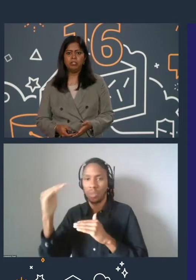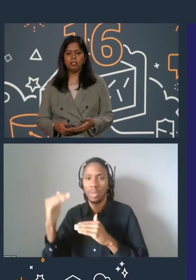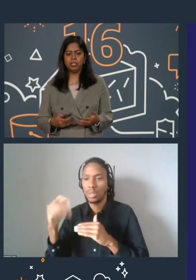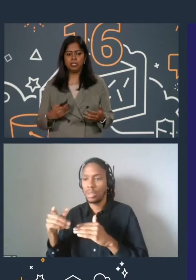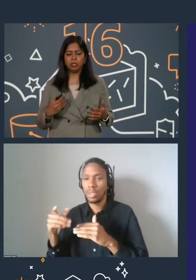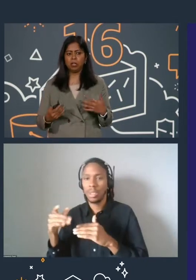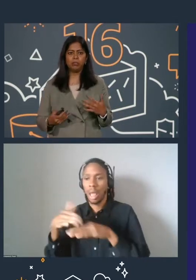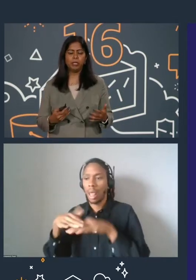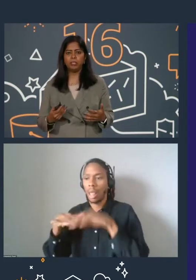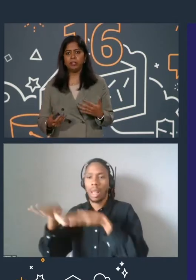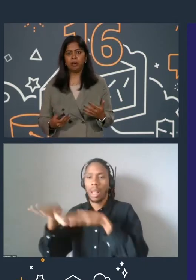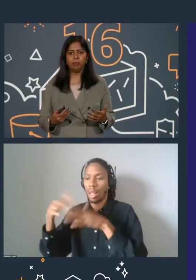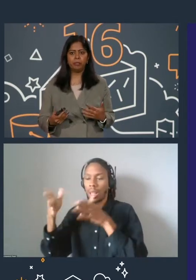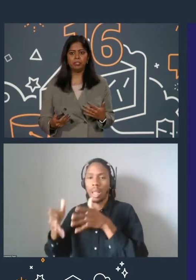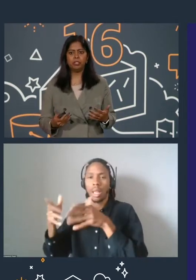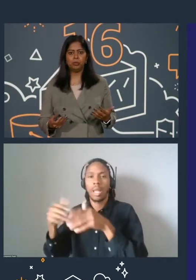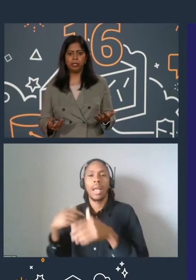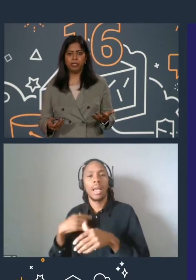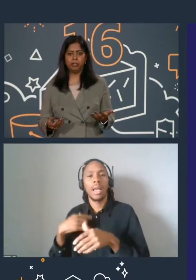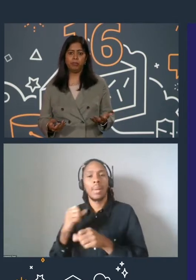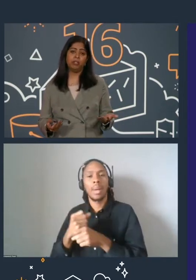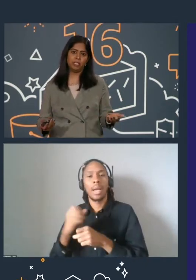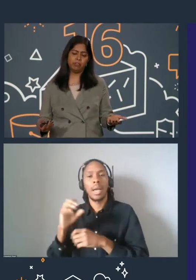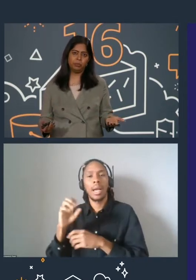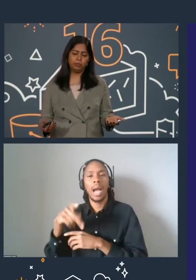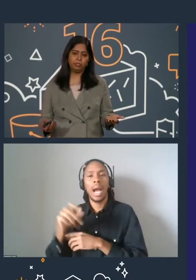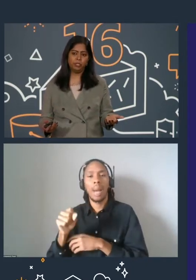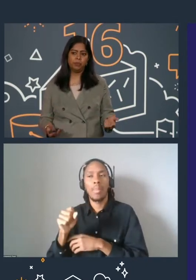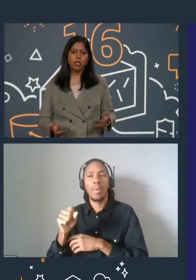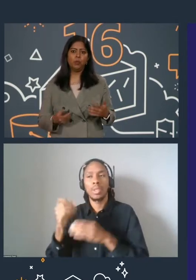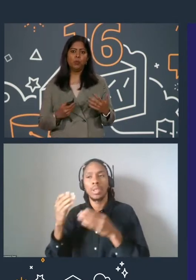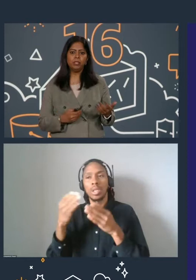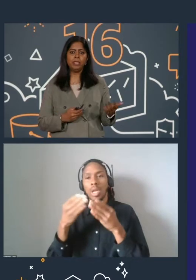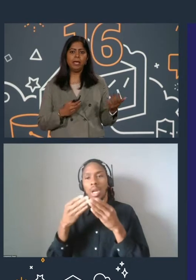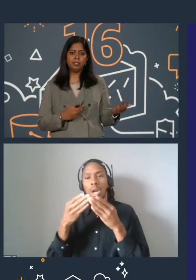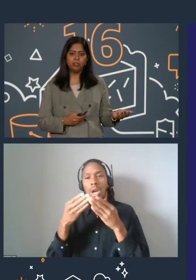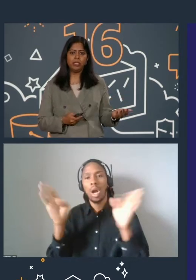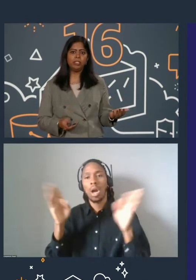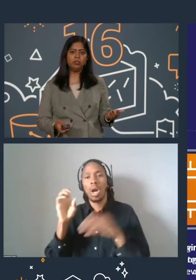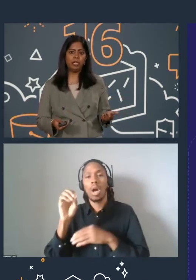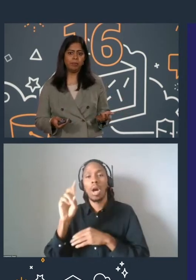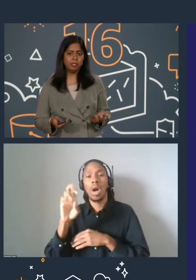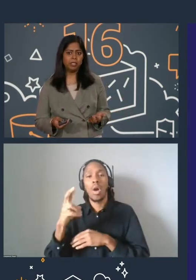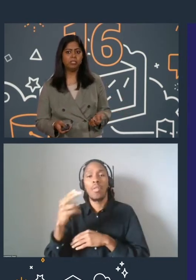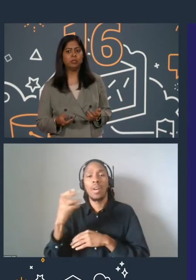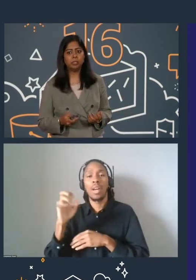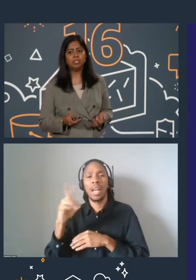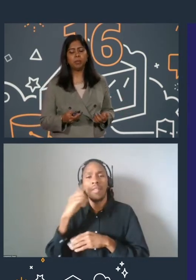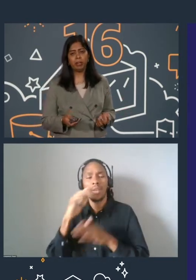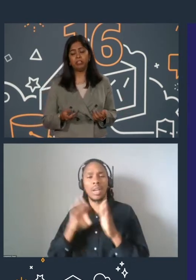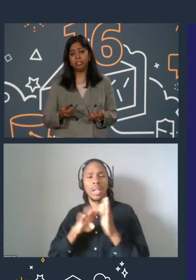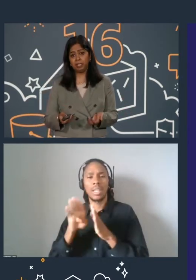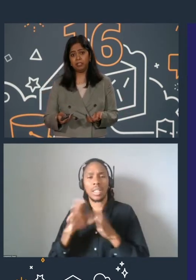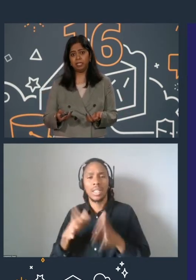So these all created an operational overhead for our developers. What the S3 tool Lambda serverless pattern does